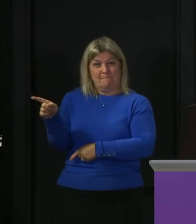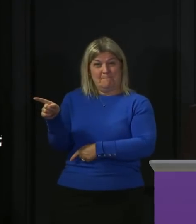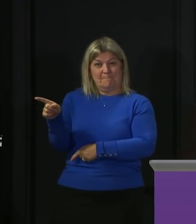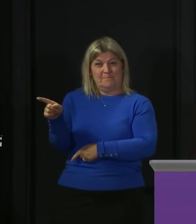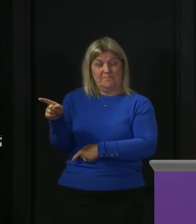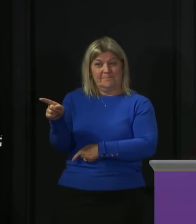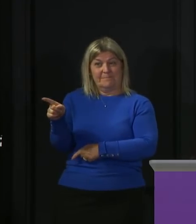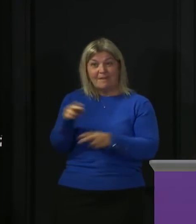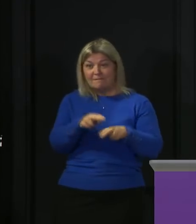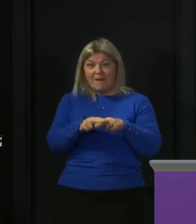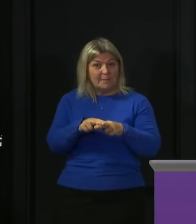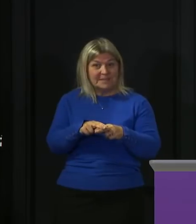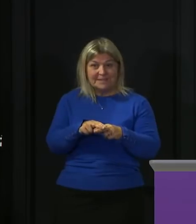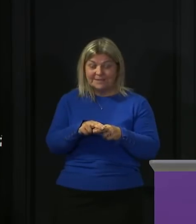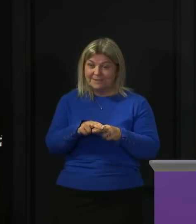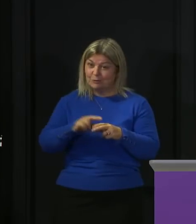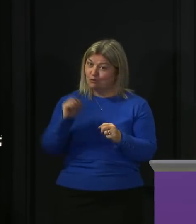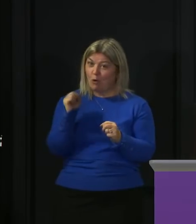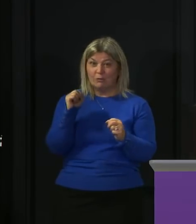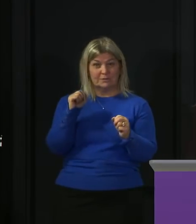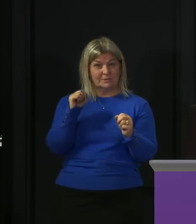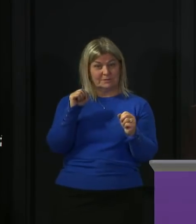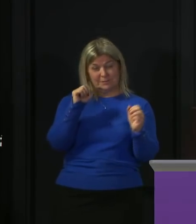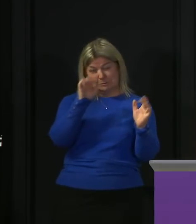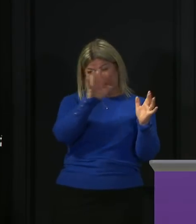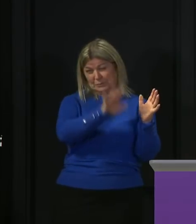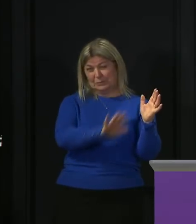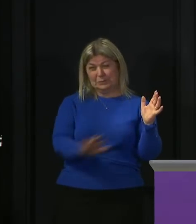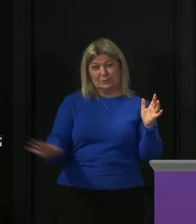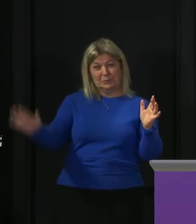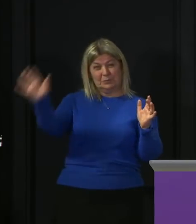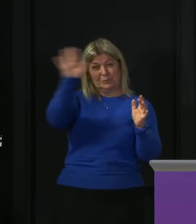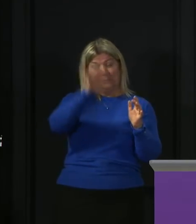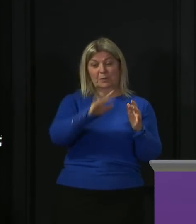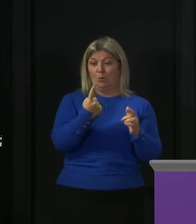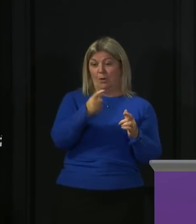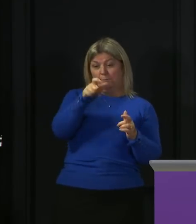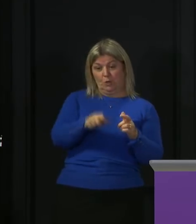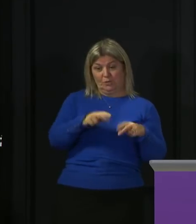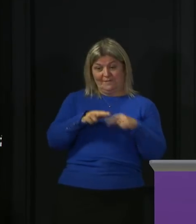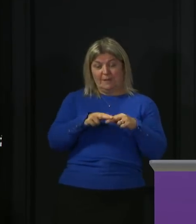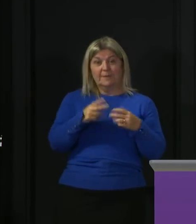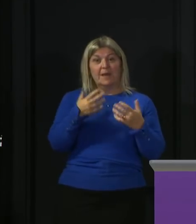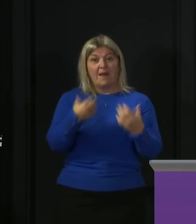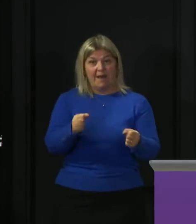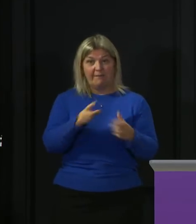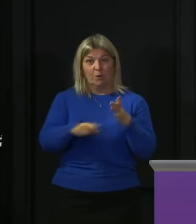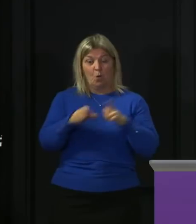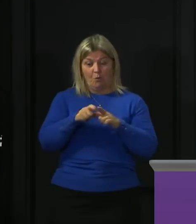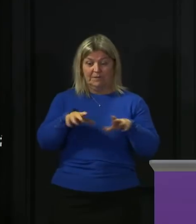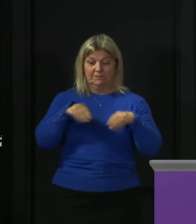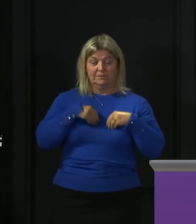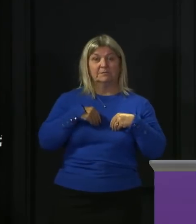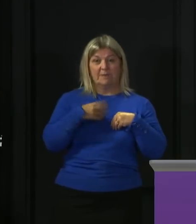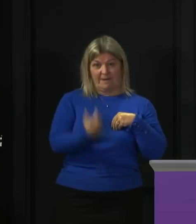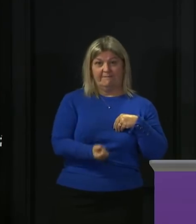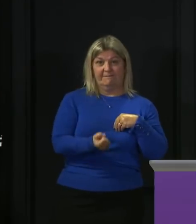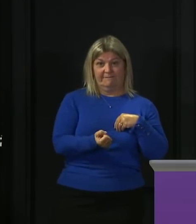right now where one person has tested positive for COVID and the rest of their household is having to